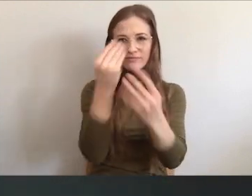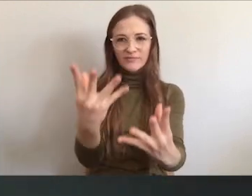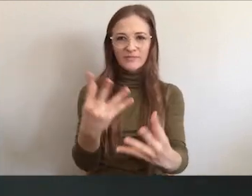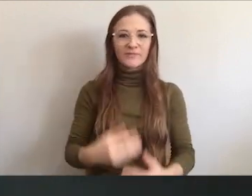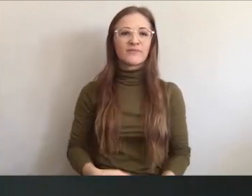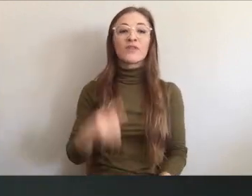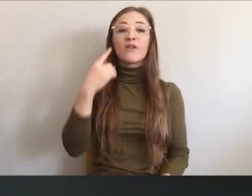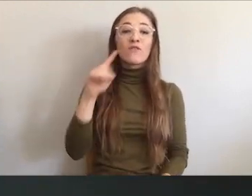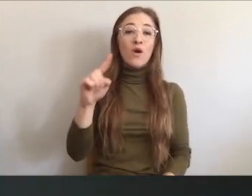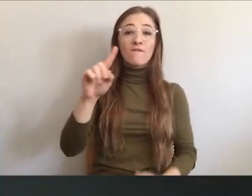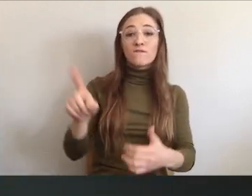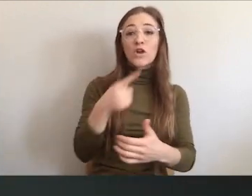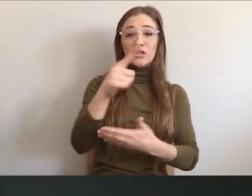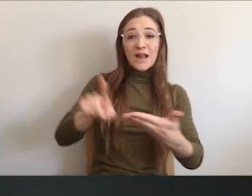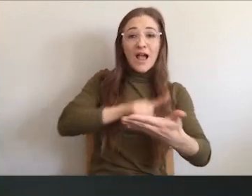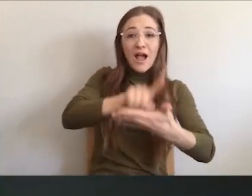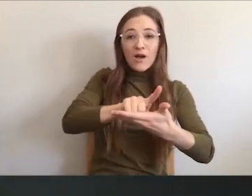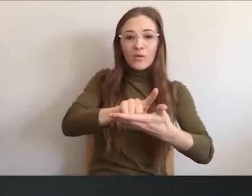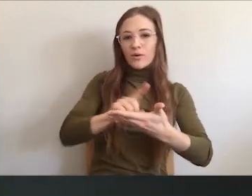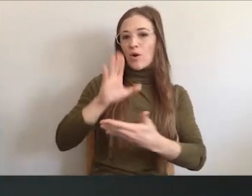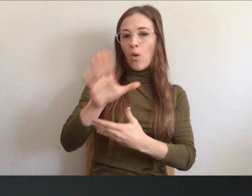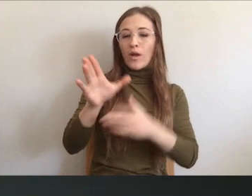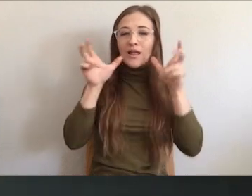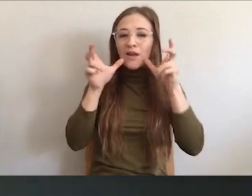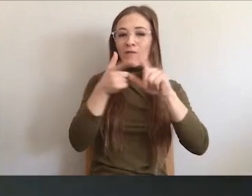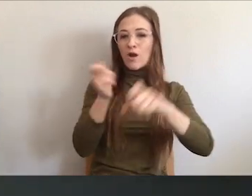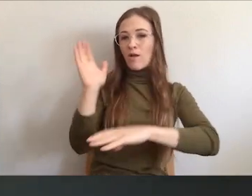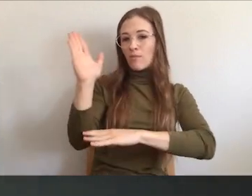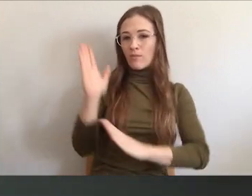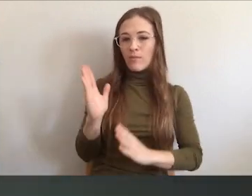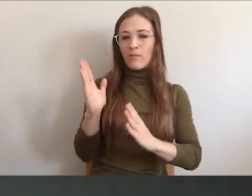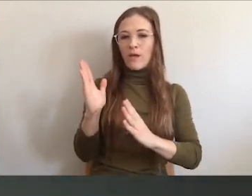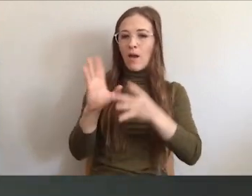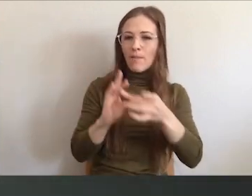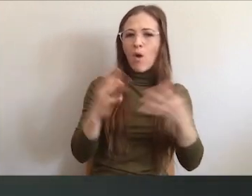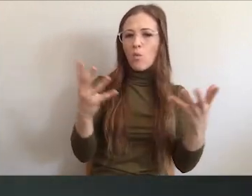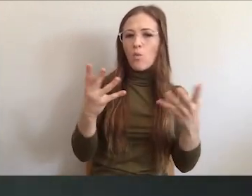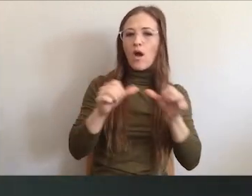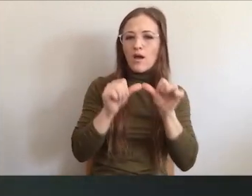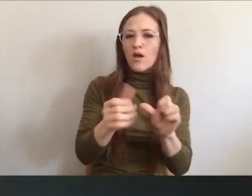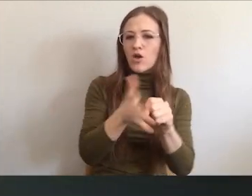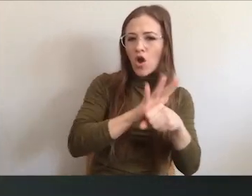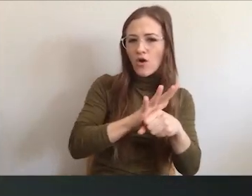the first hour of this event we will hear from our speakers about what long COVID is. Its